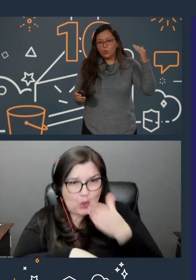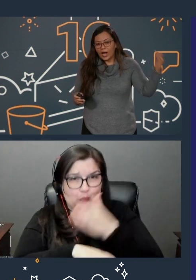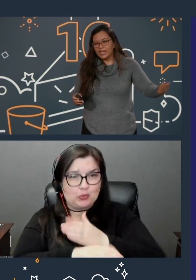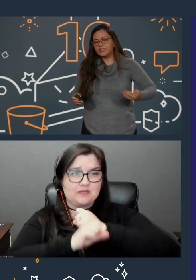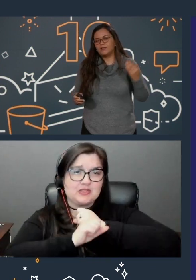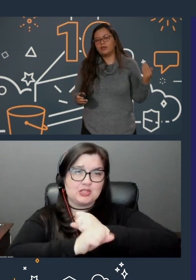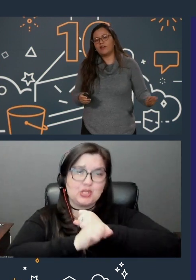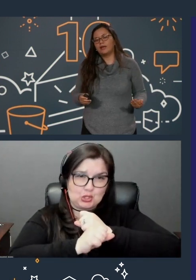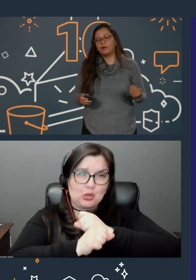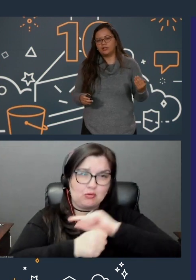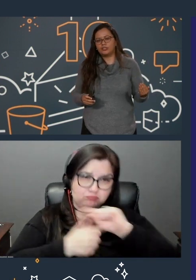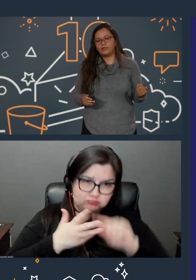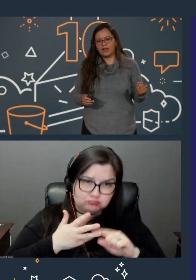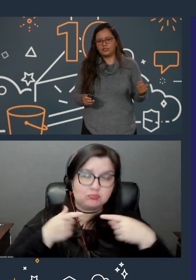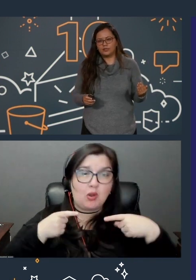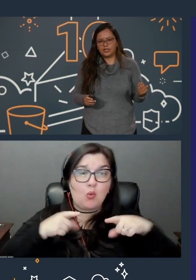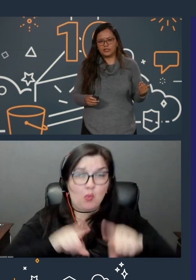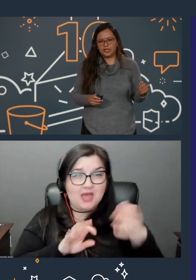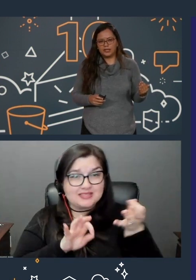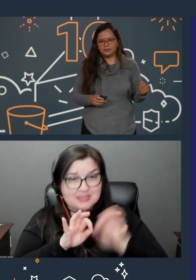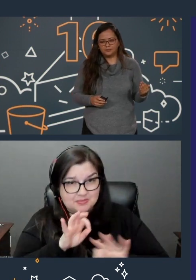while simplifying permission management at scale.